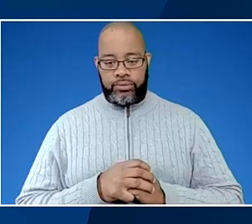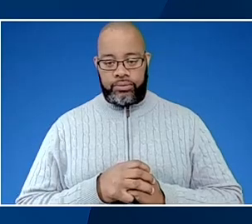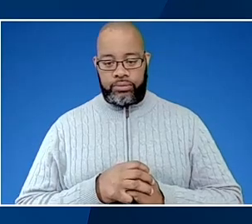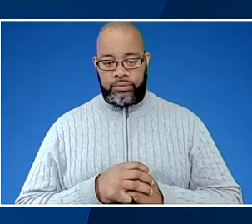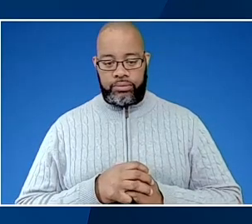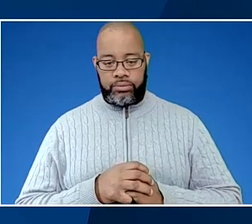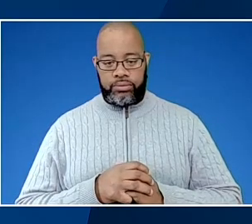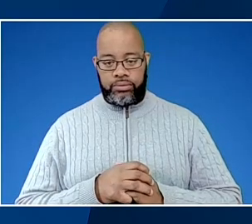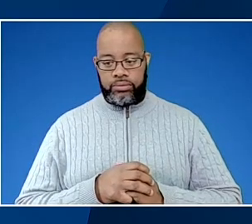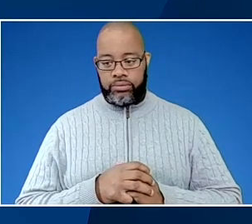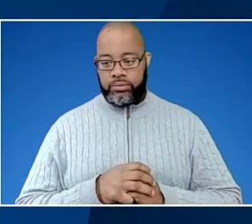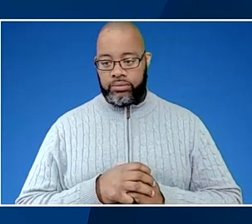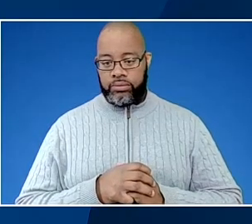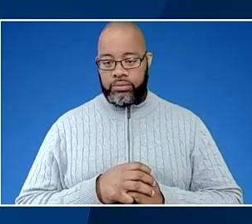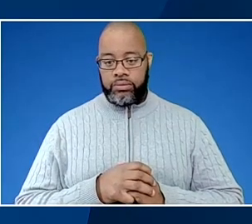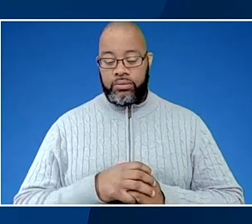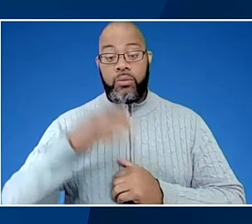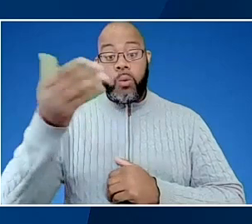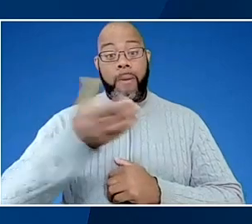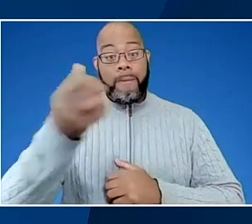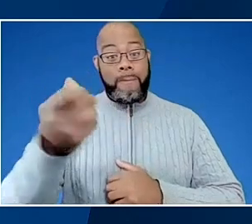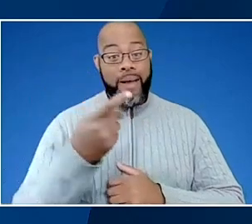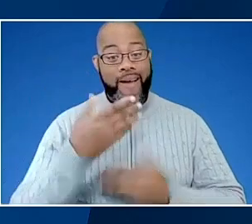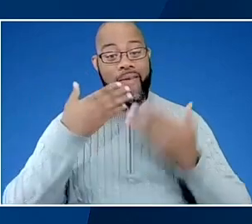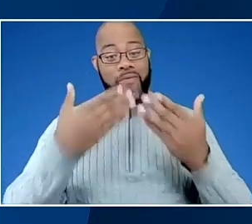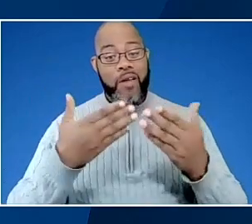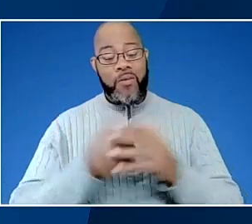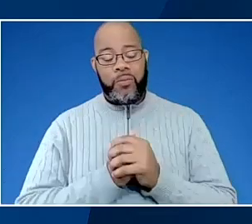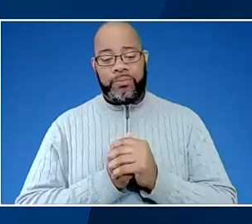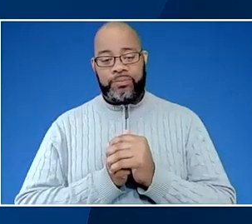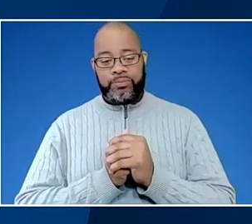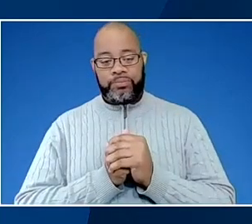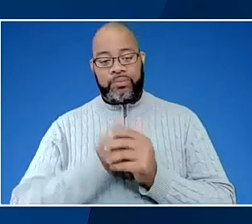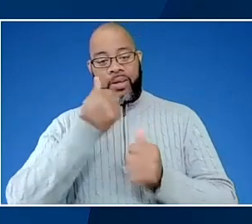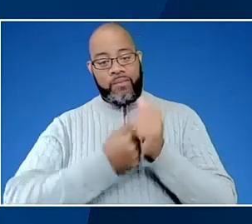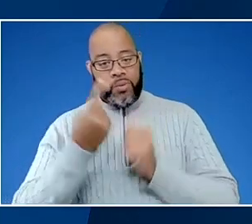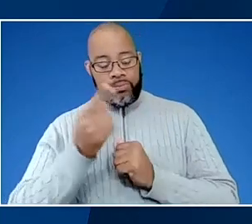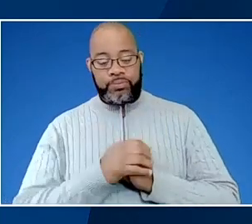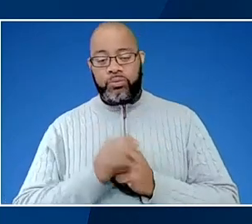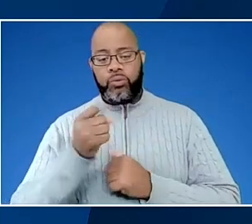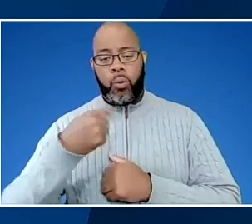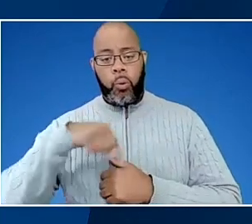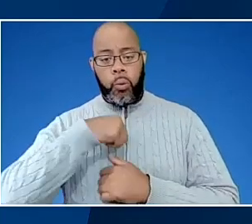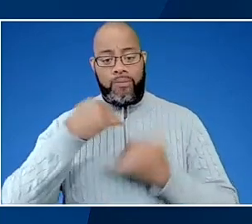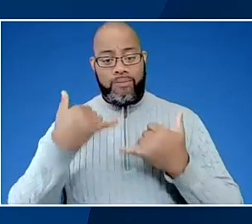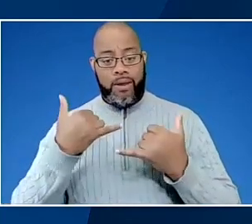Alright. Welcome back. Thank you, everyone. So we are now back at- everyone's back at